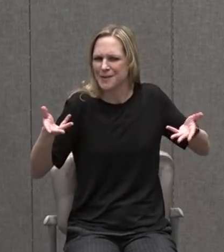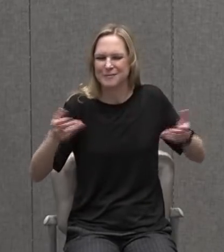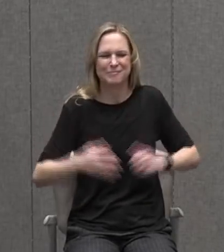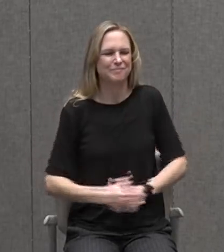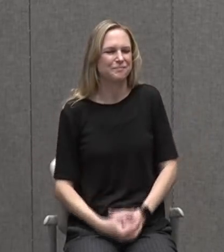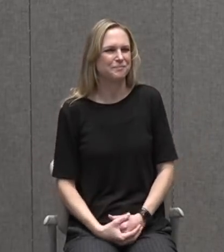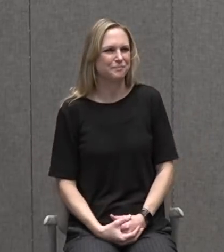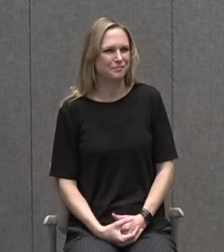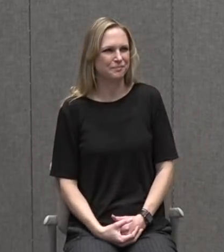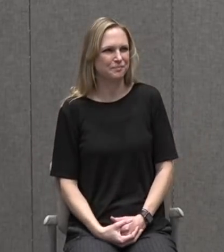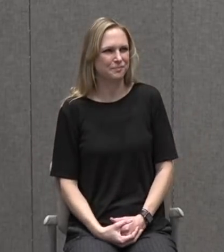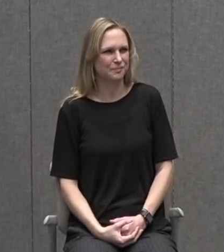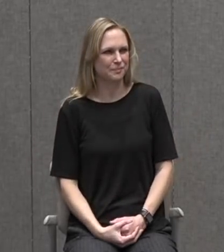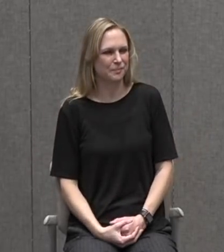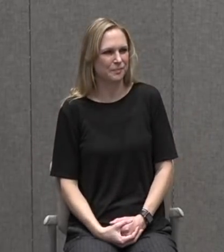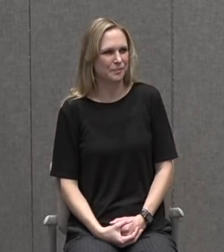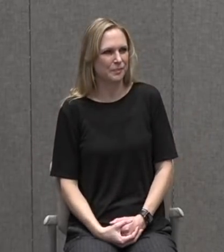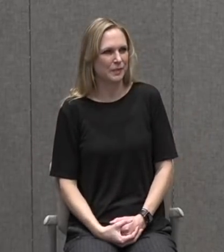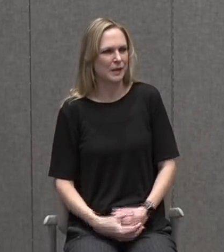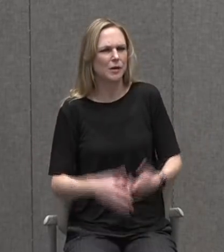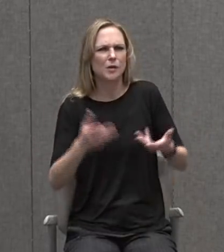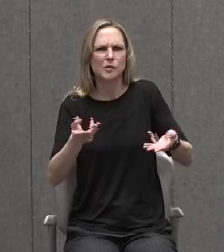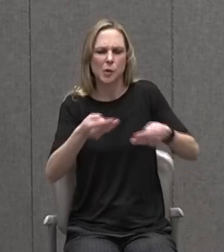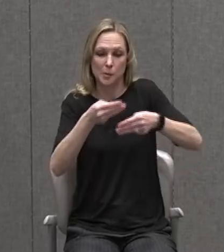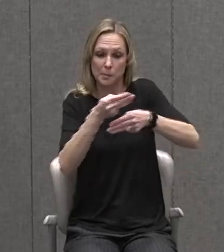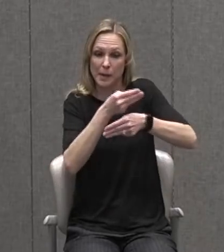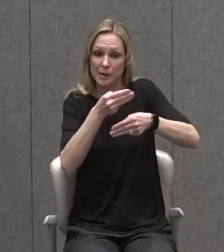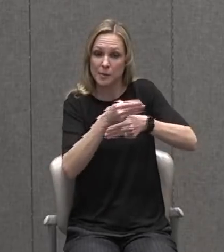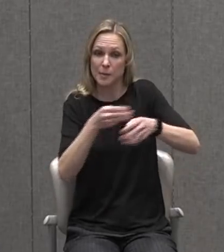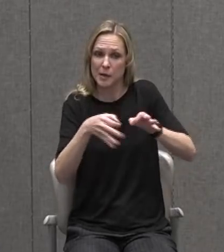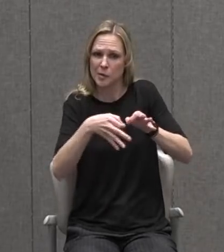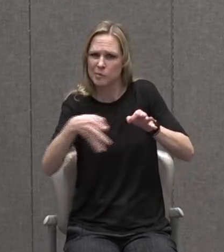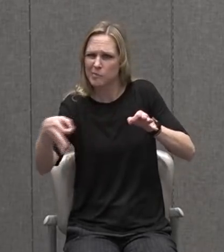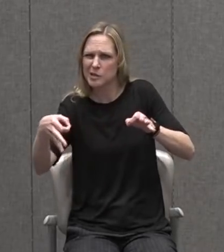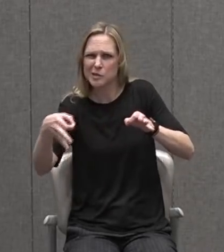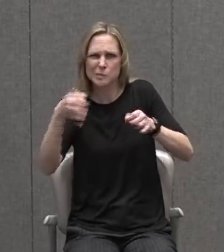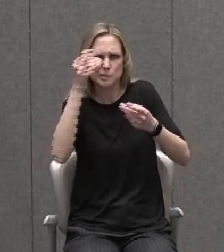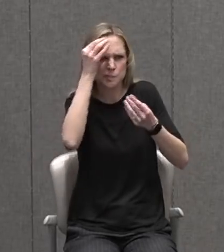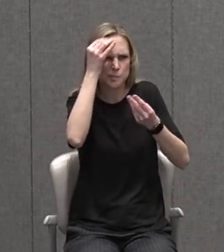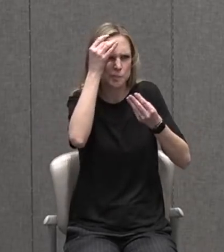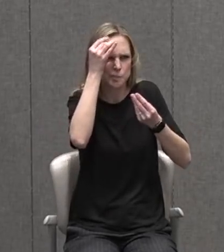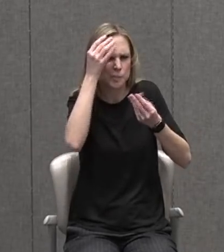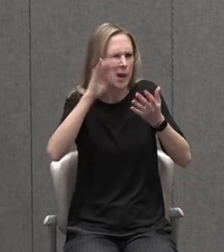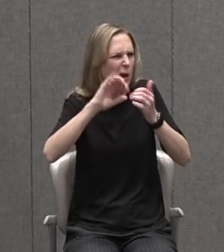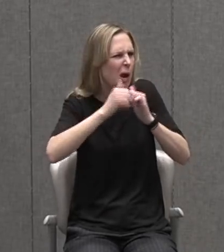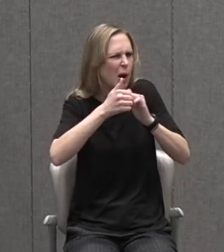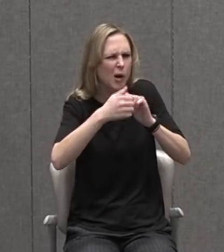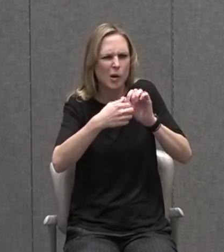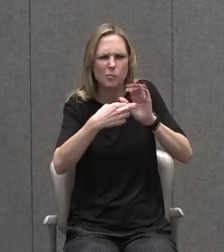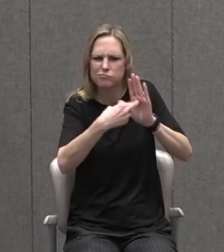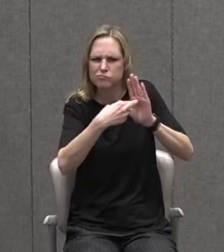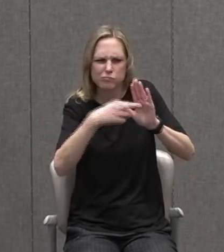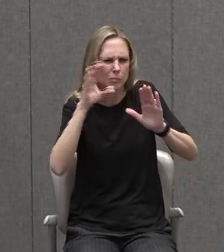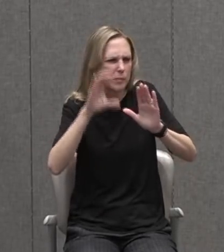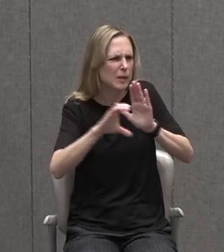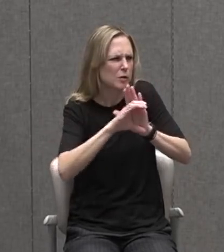So thinking about a mathematical expression, what's a pictorial representation of that?